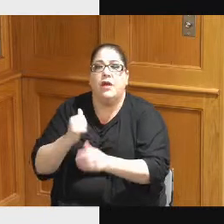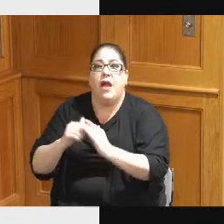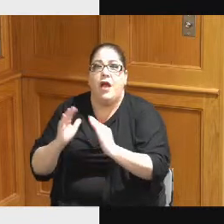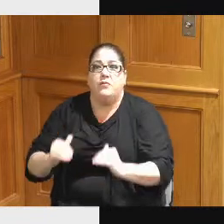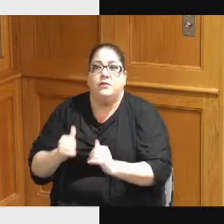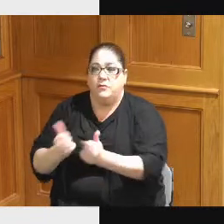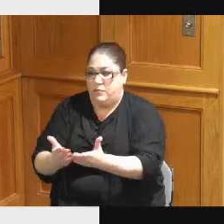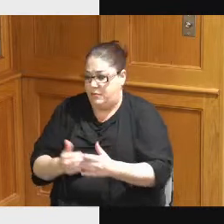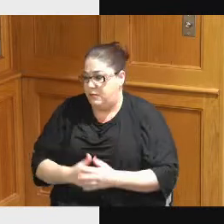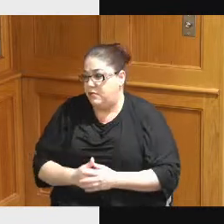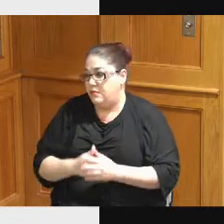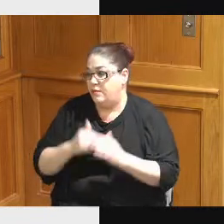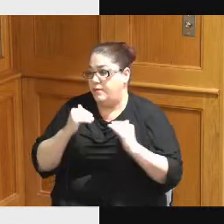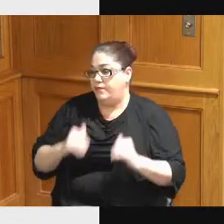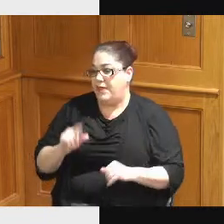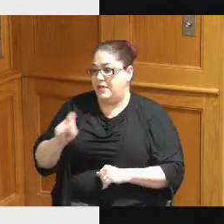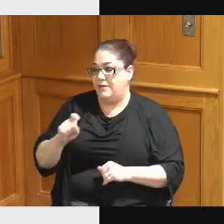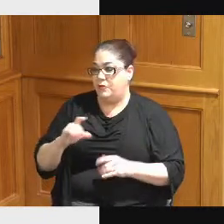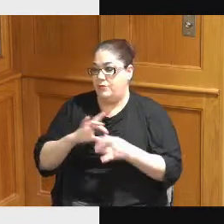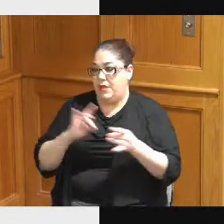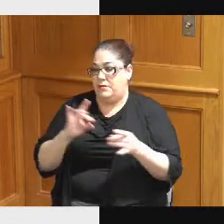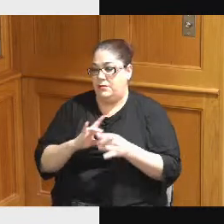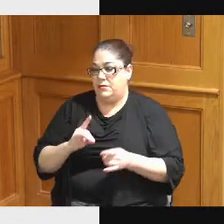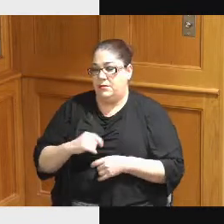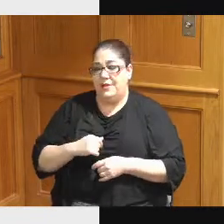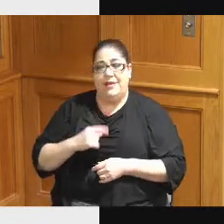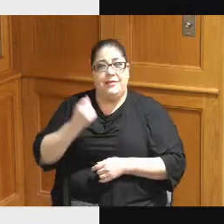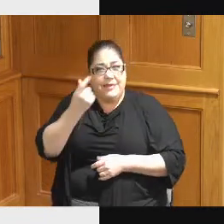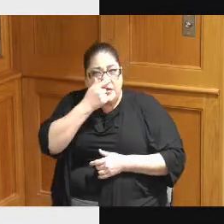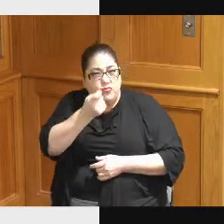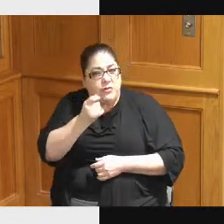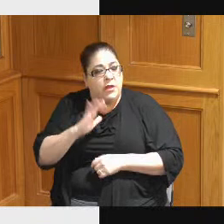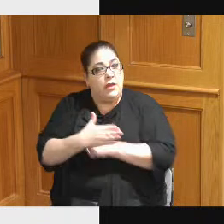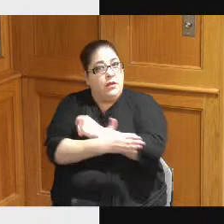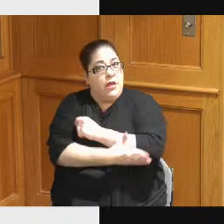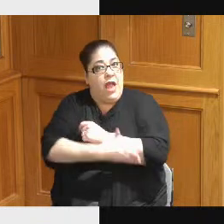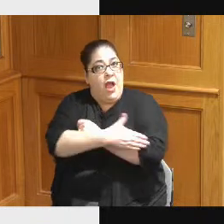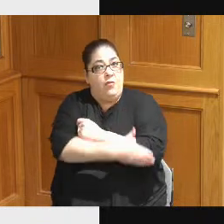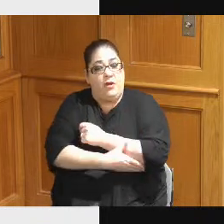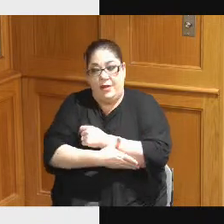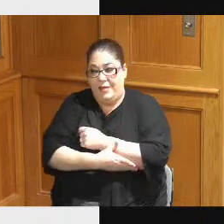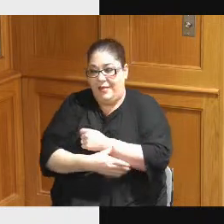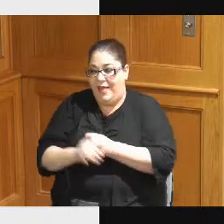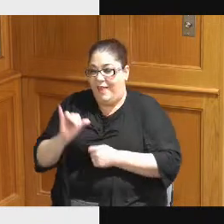to mention especially I think it's interesting to the county the fire escape the gray on this